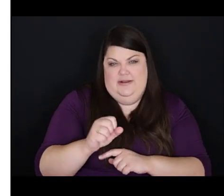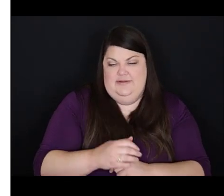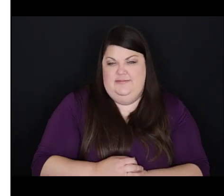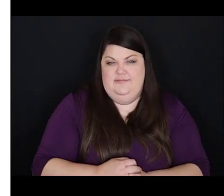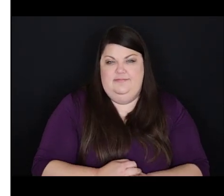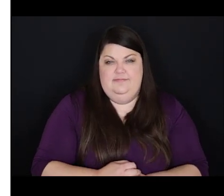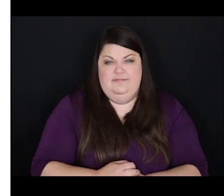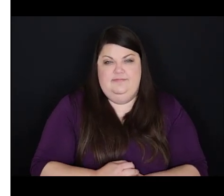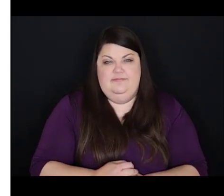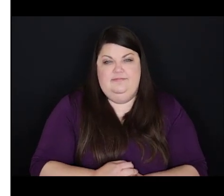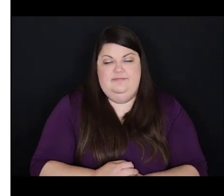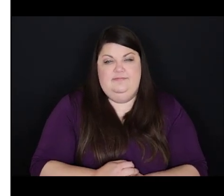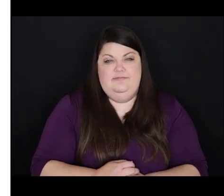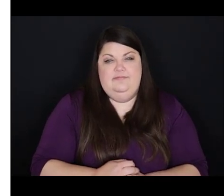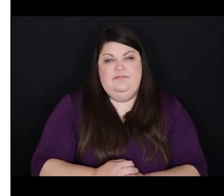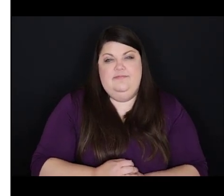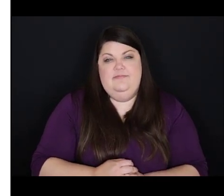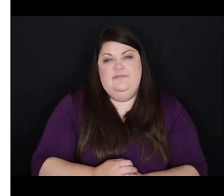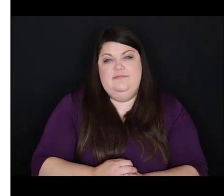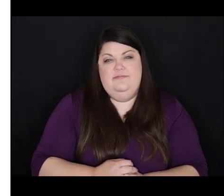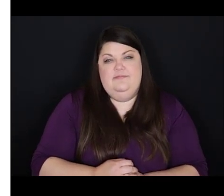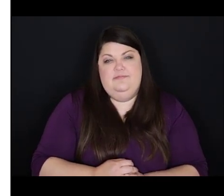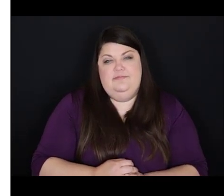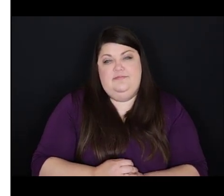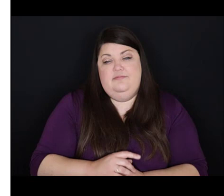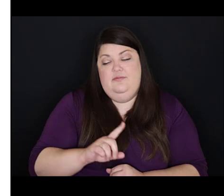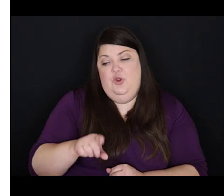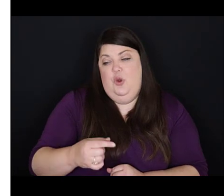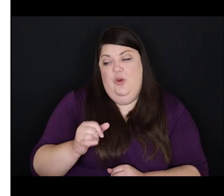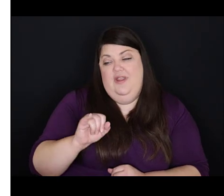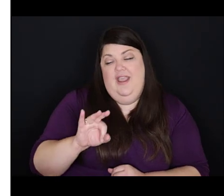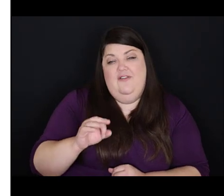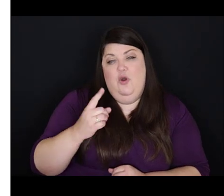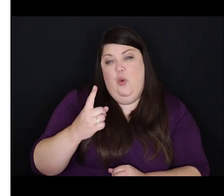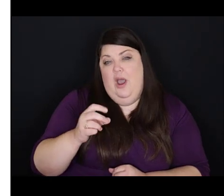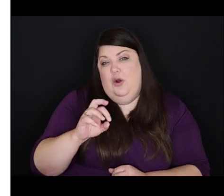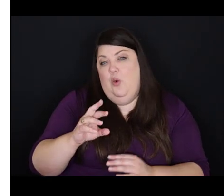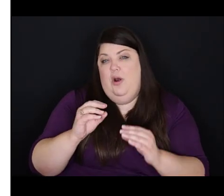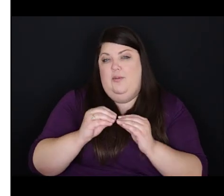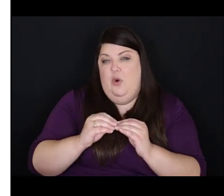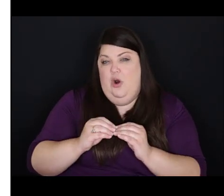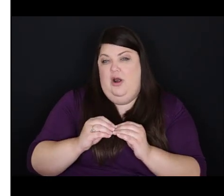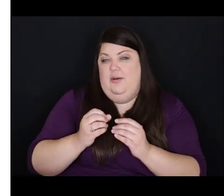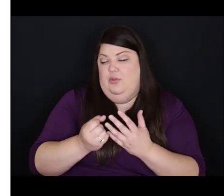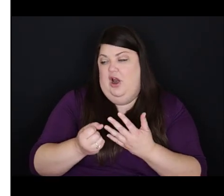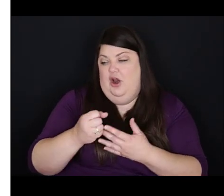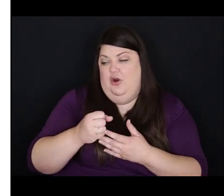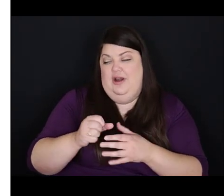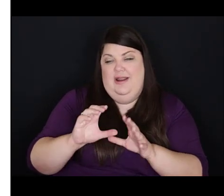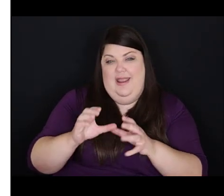Only if one or more priority categories are closed would the agency indicate that it is implementing